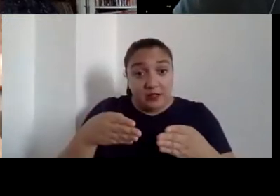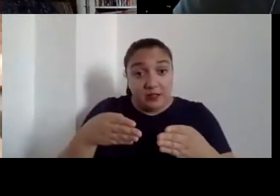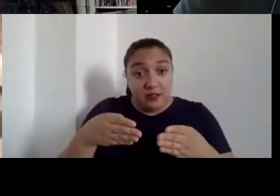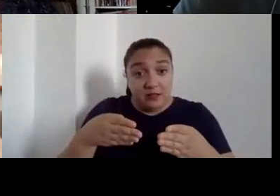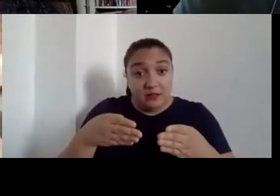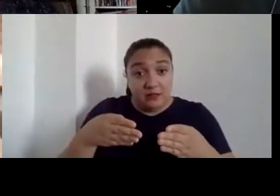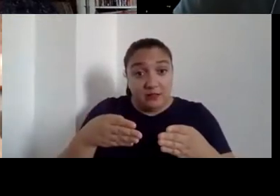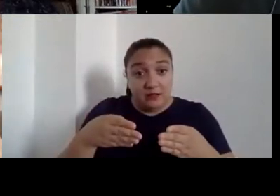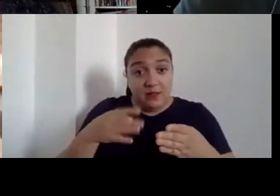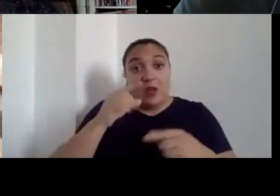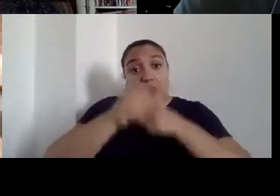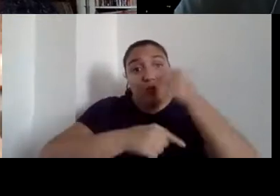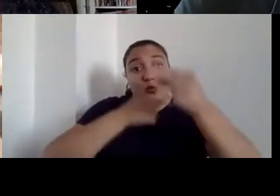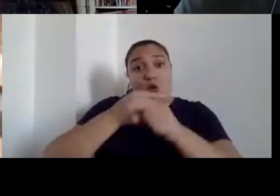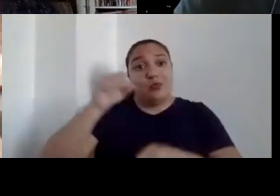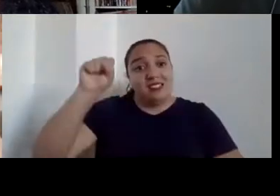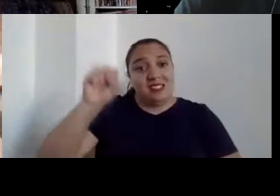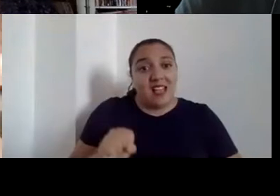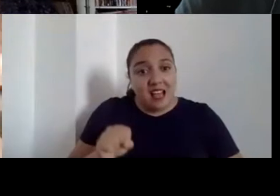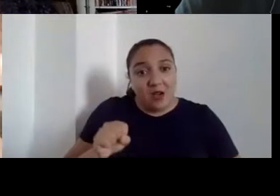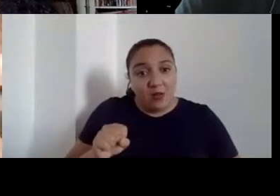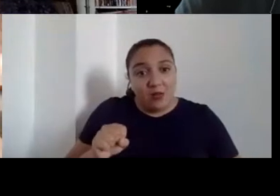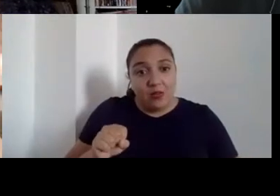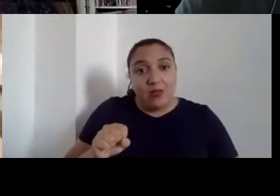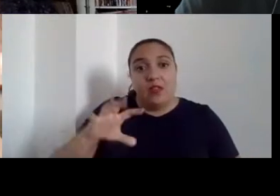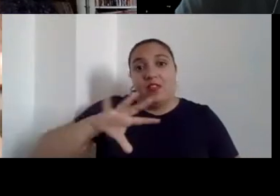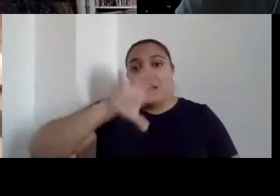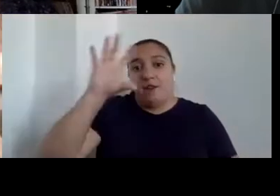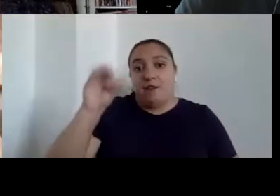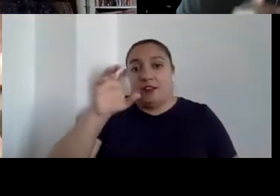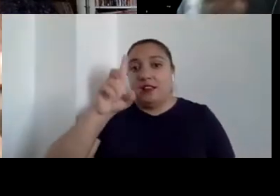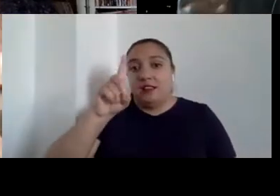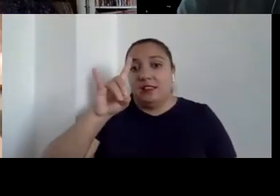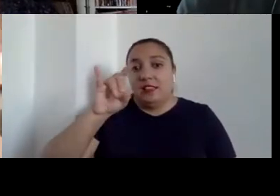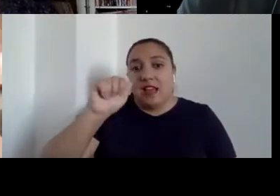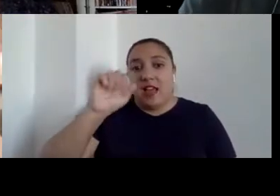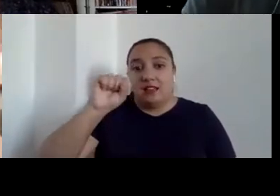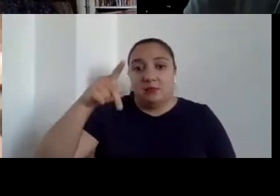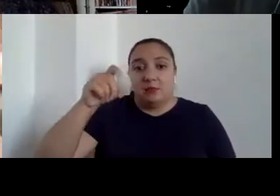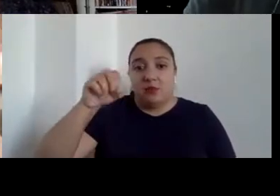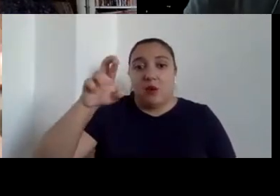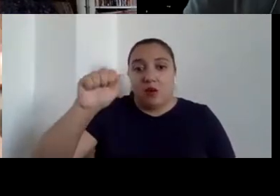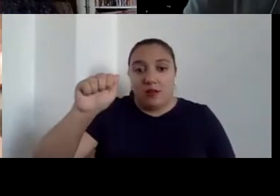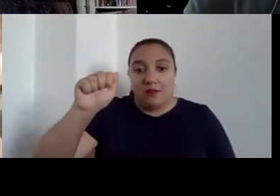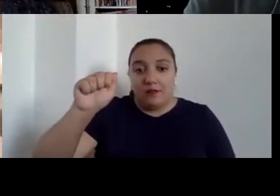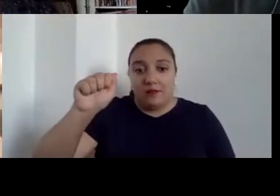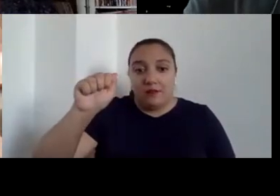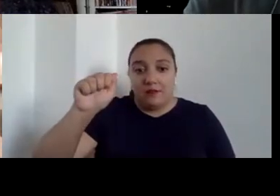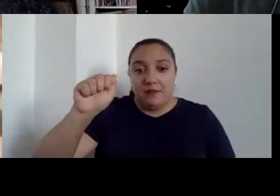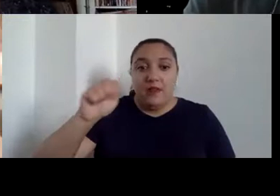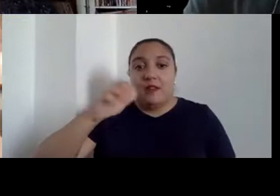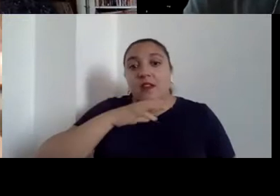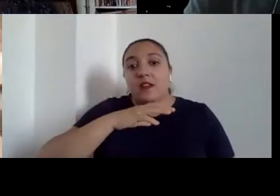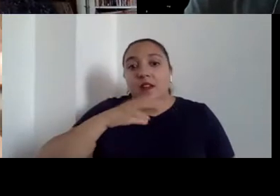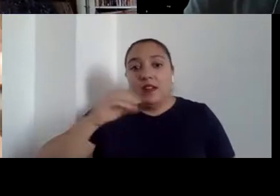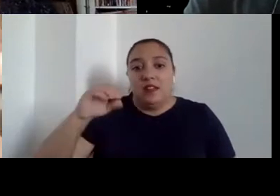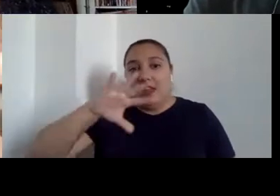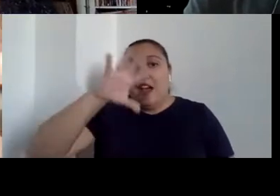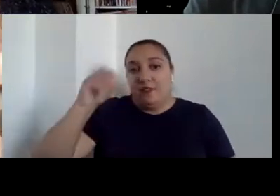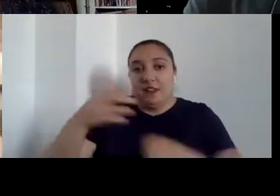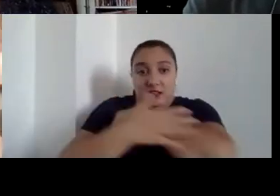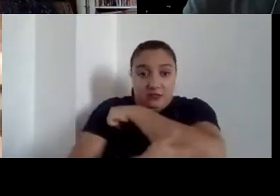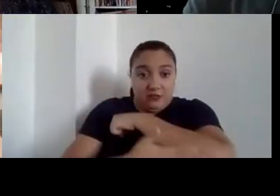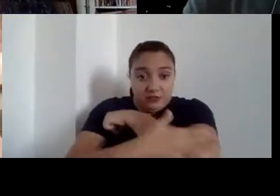global south, the African diaspora and the African continent. Shout out to cosmic Ubuntu and I will put the link and hopefully